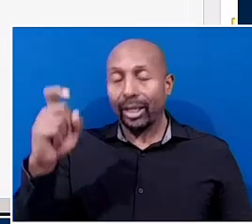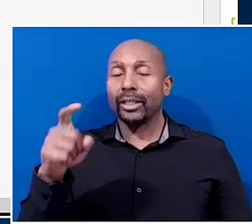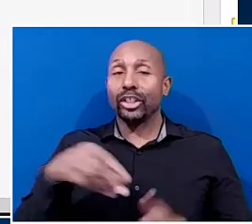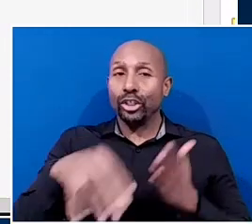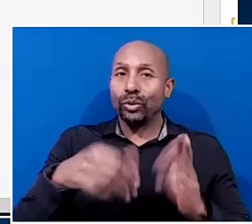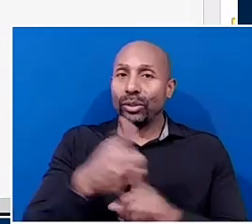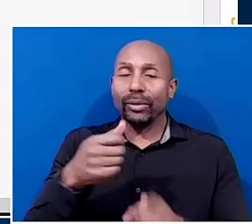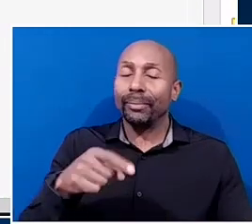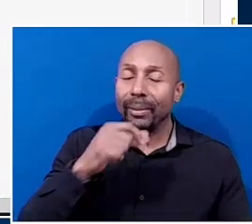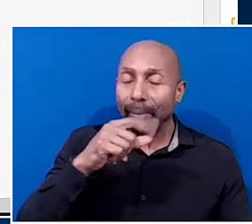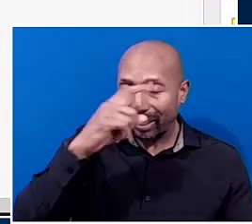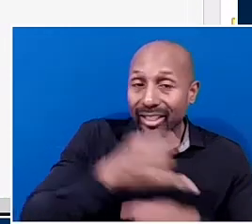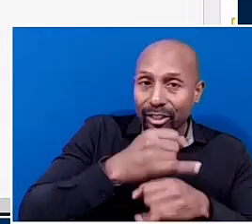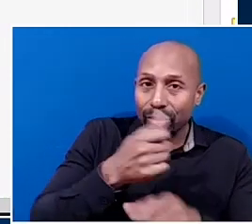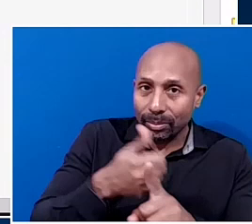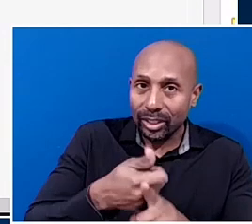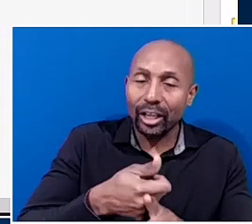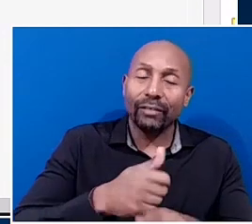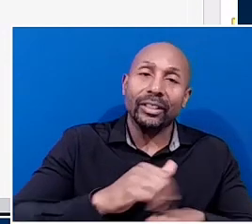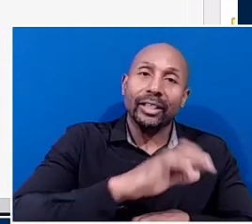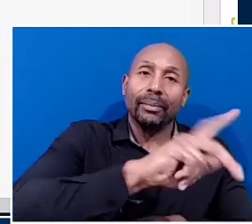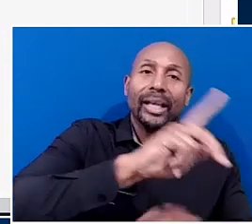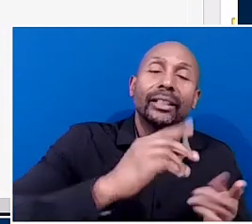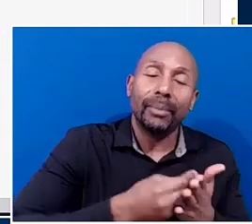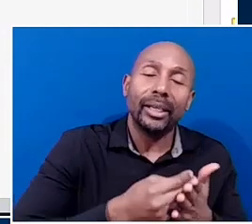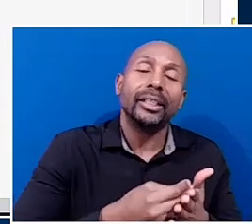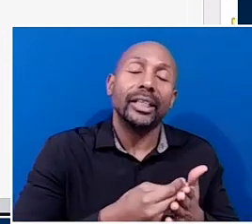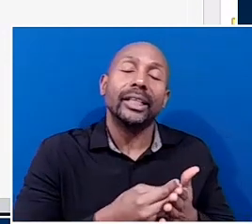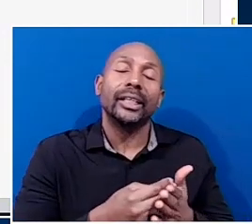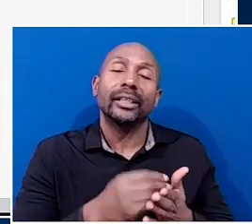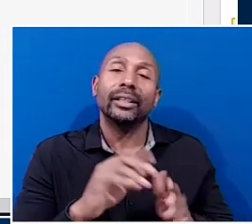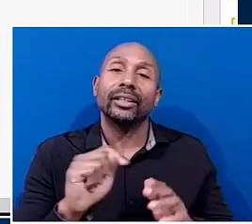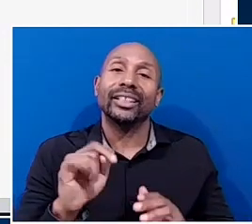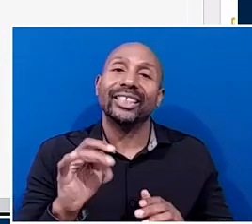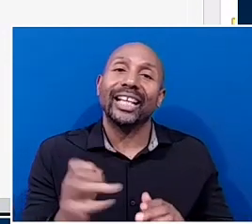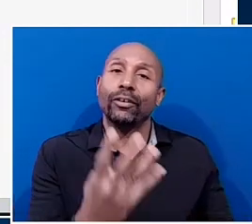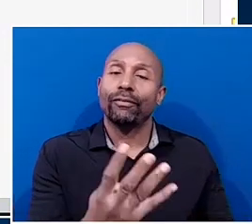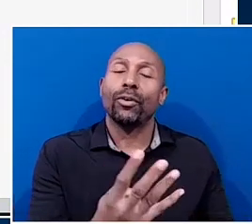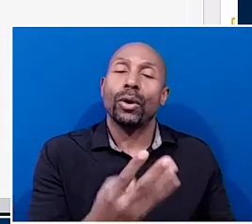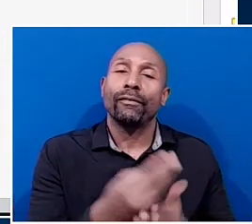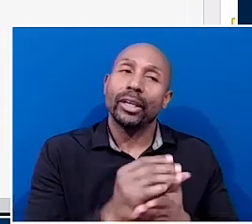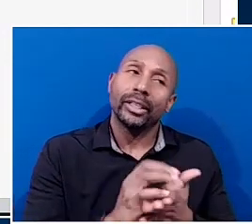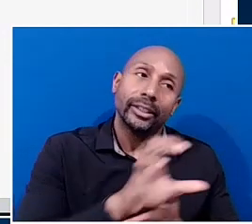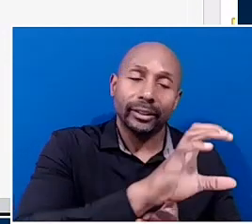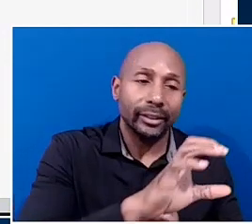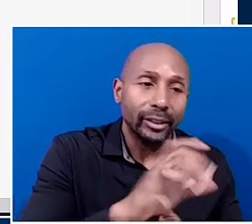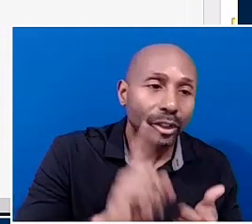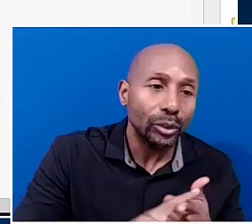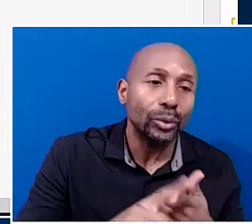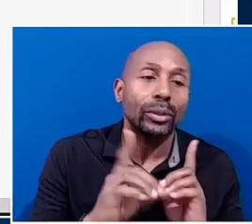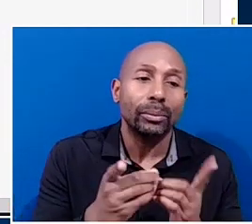schools who acknowledged that there were services and goods and other items that a